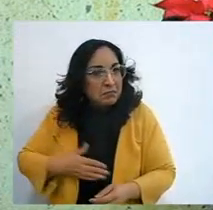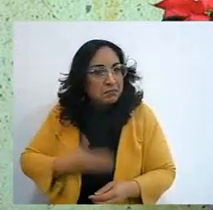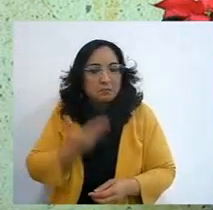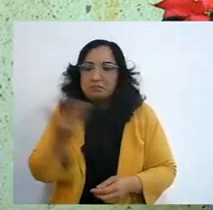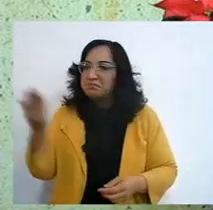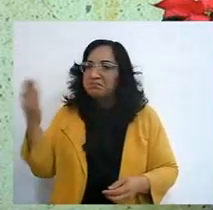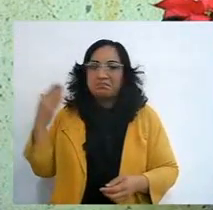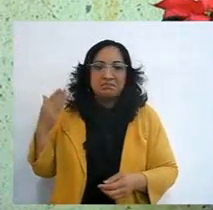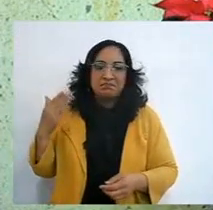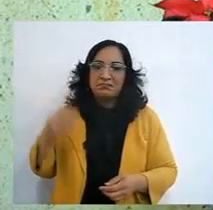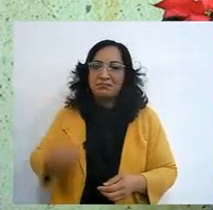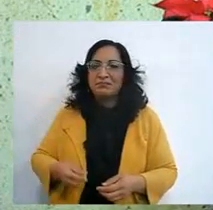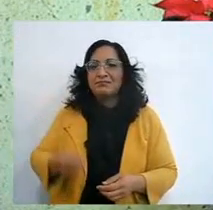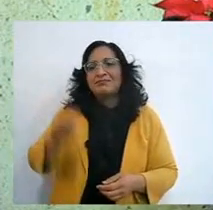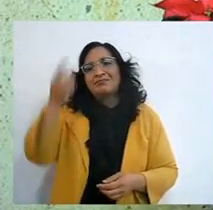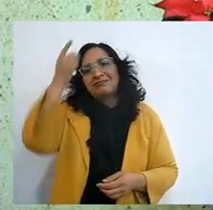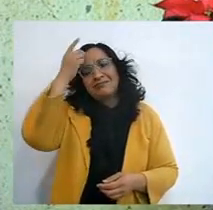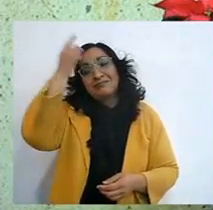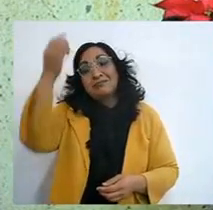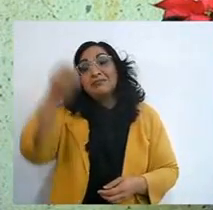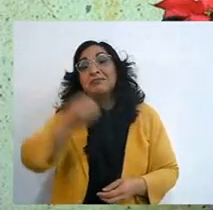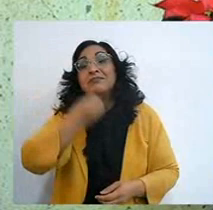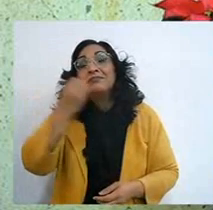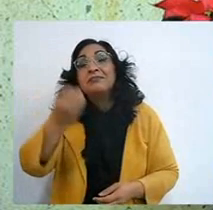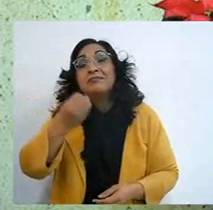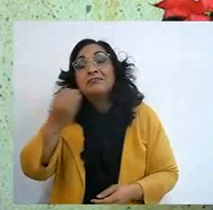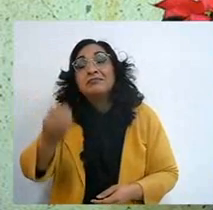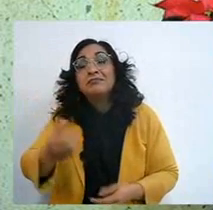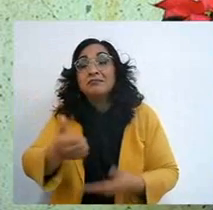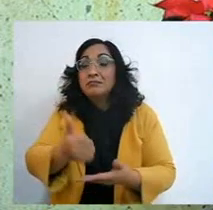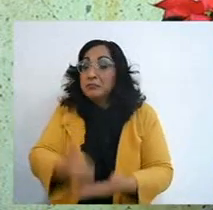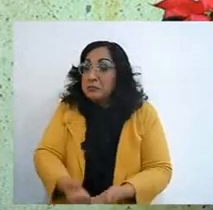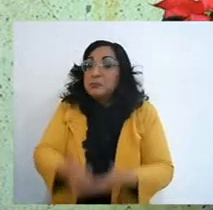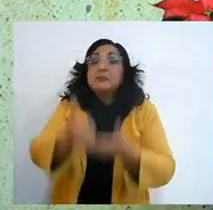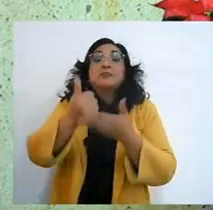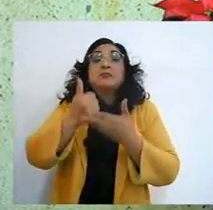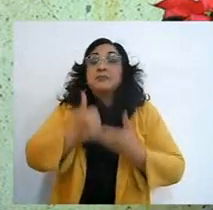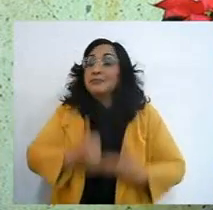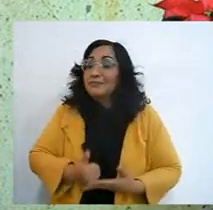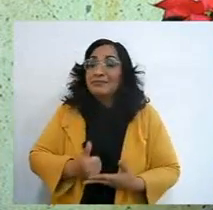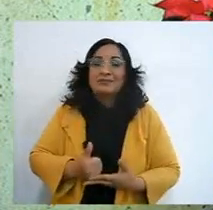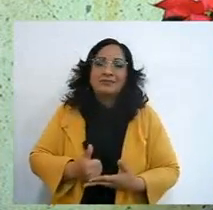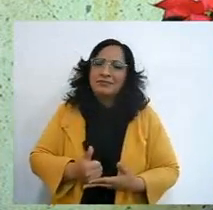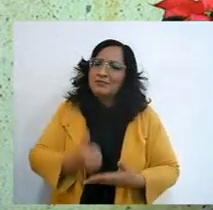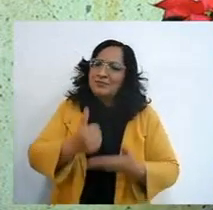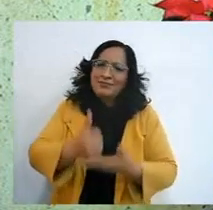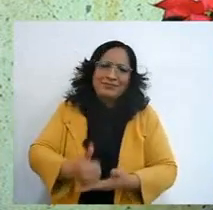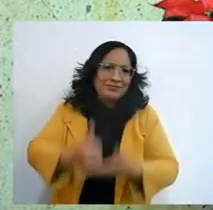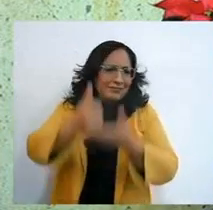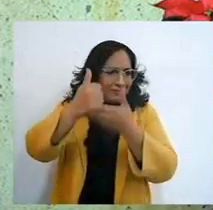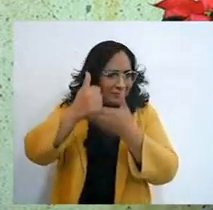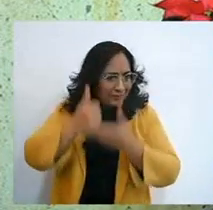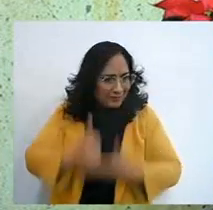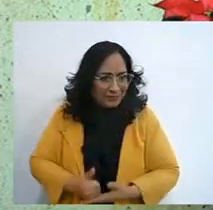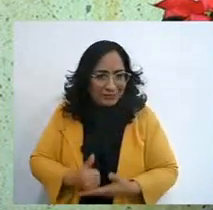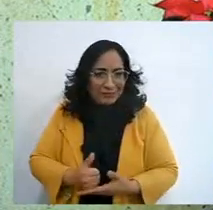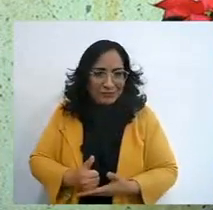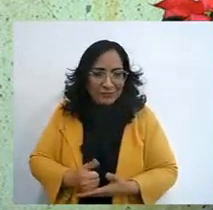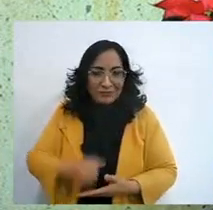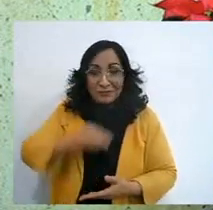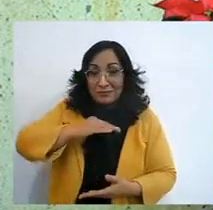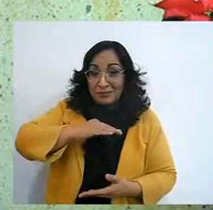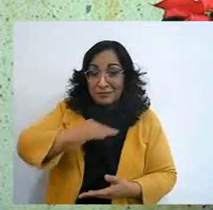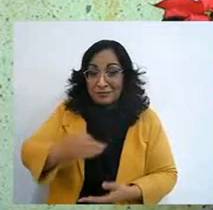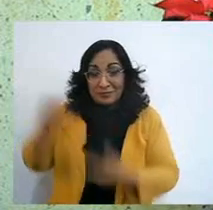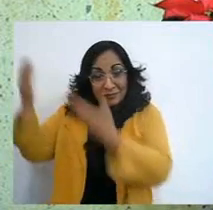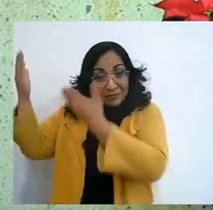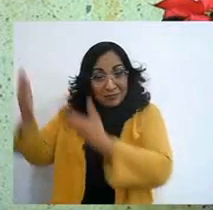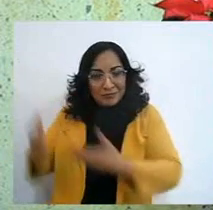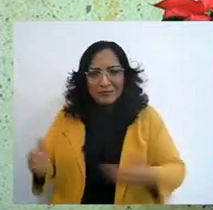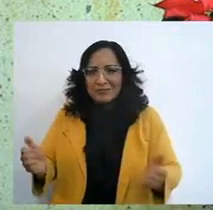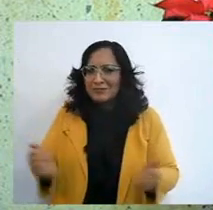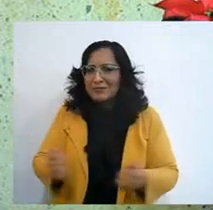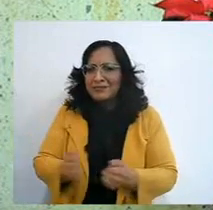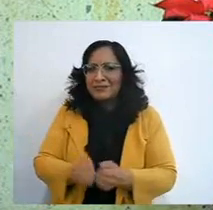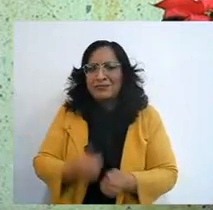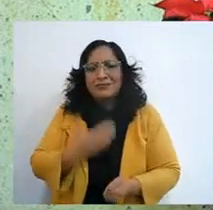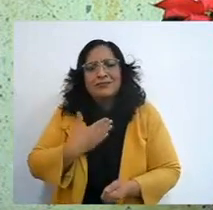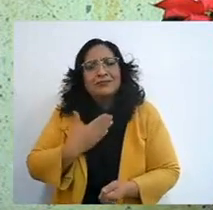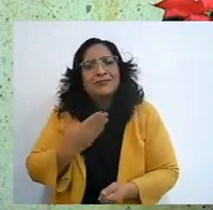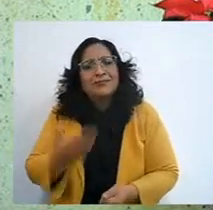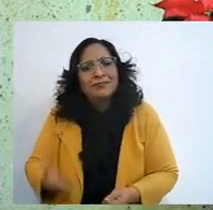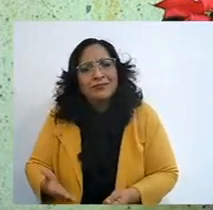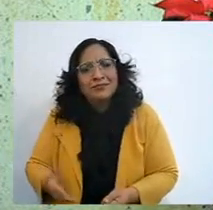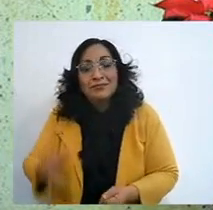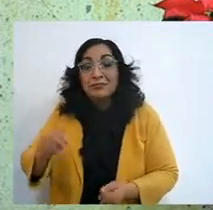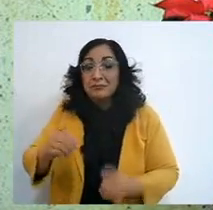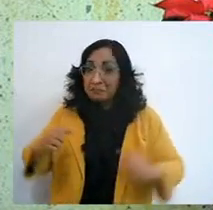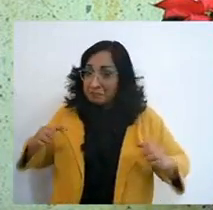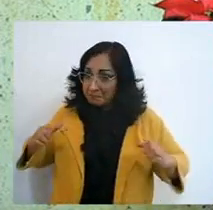but Lord help us, help us and allow us to arrive safely, do not allow this to be a catastrophe,